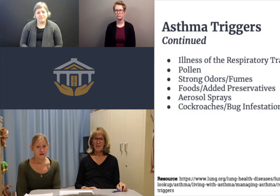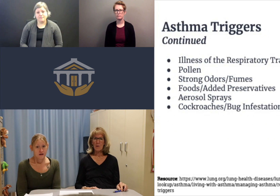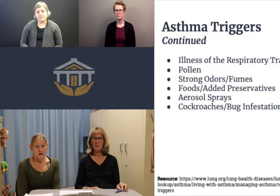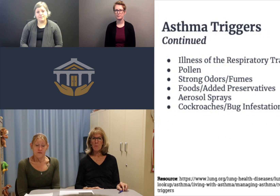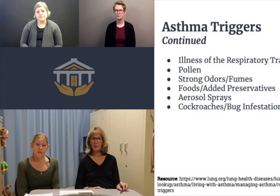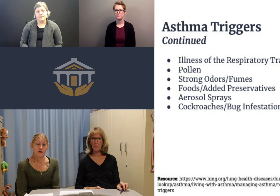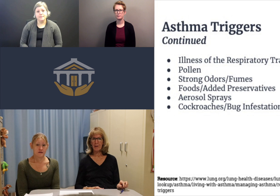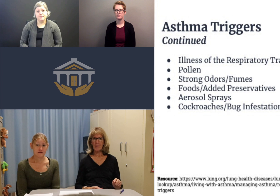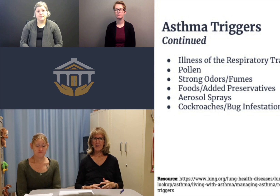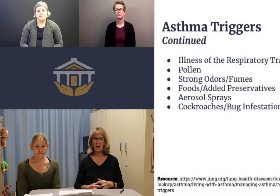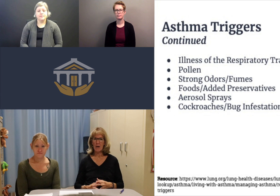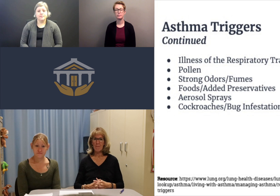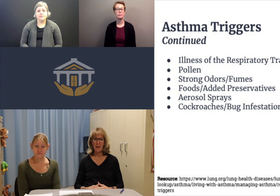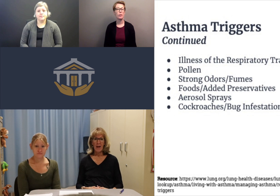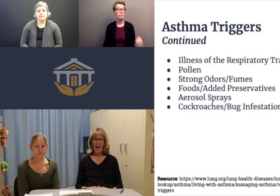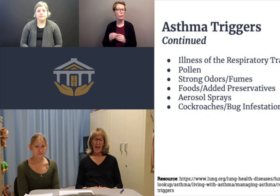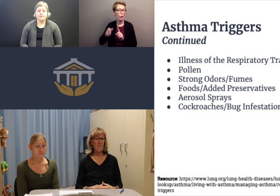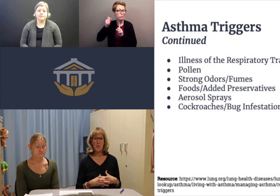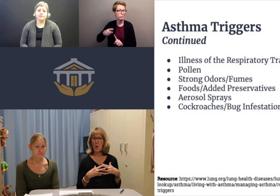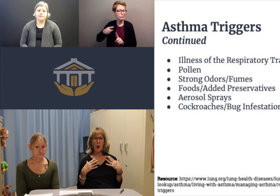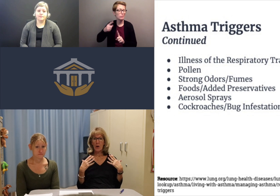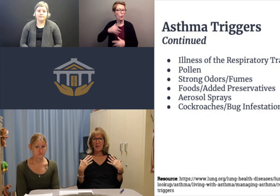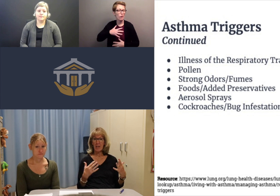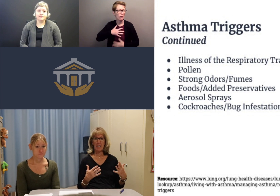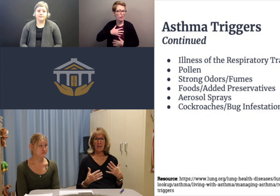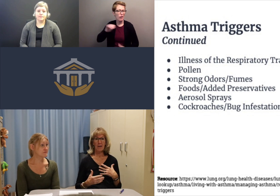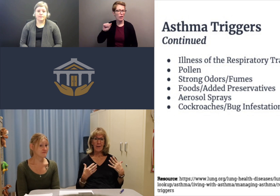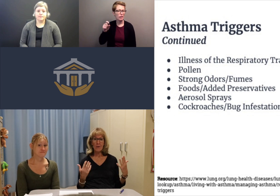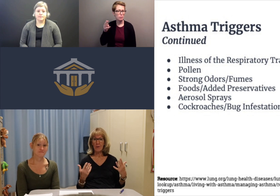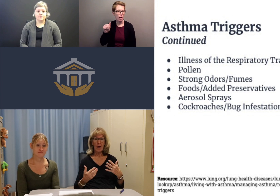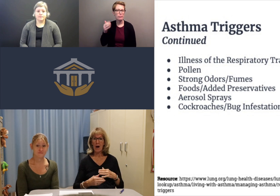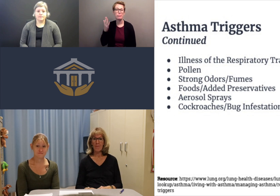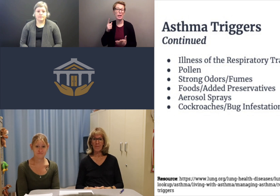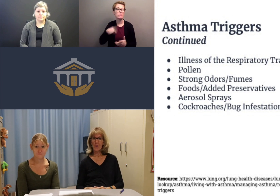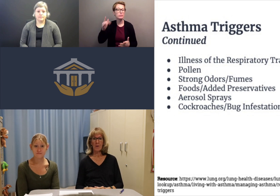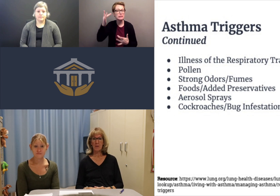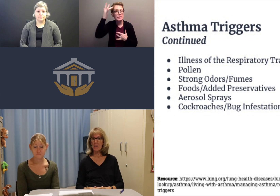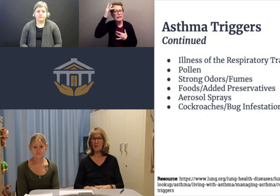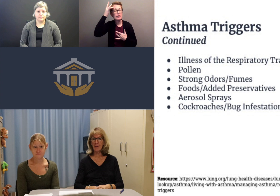So, some more triggers. Um, if you are sick, ill, um, you know especially,